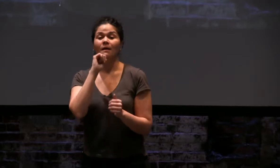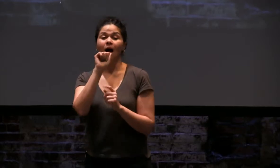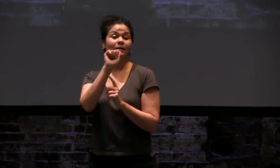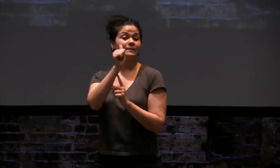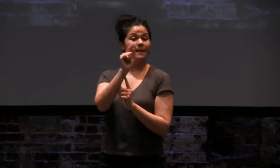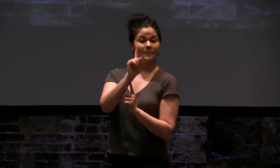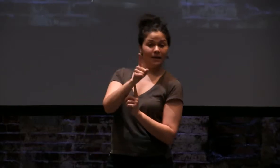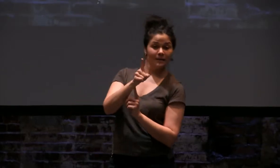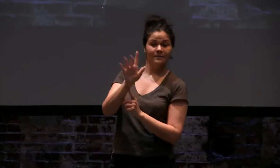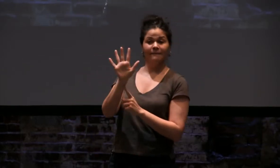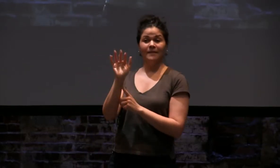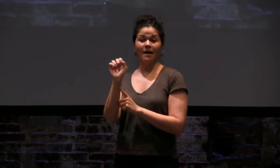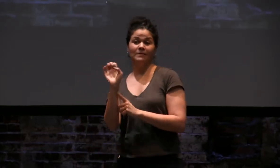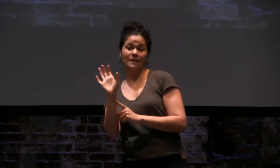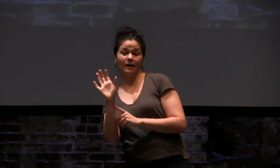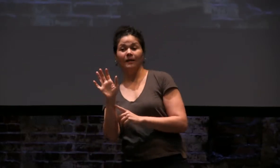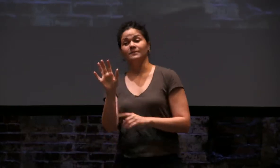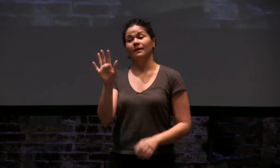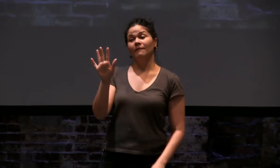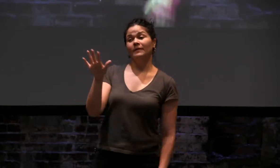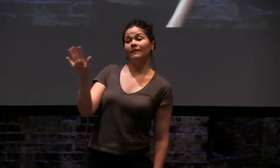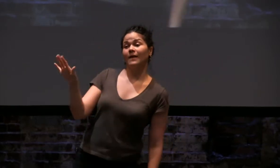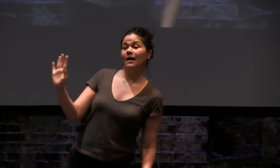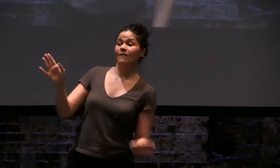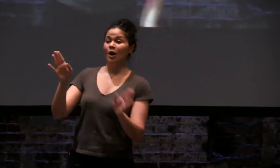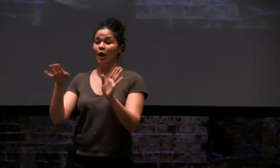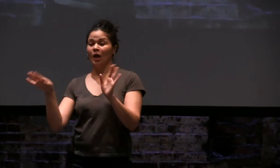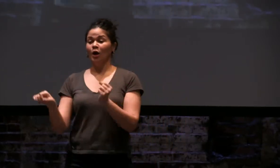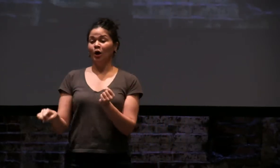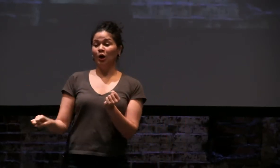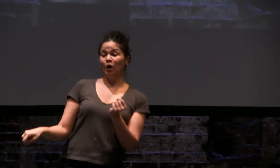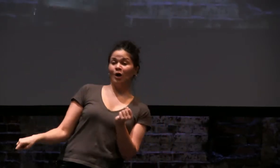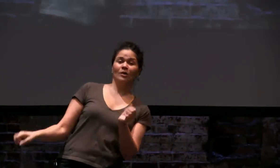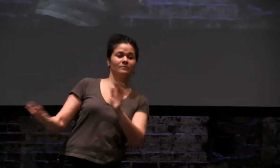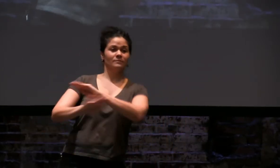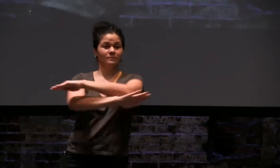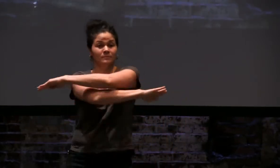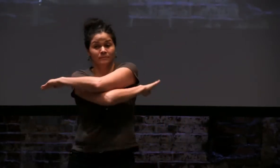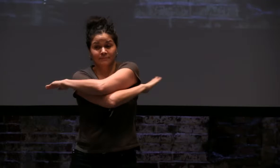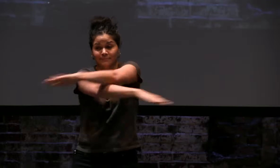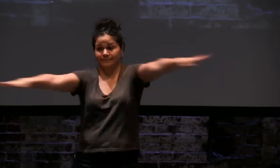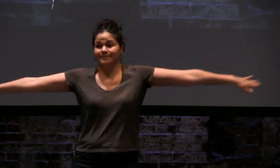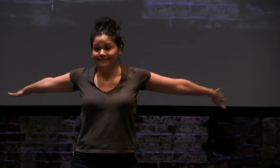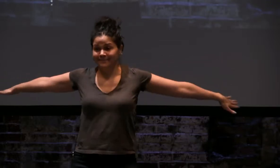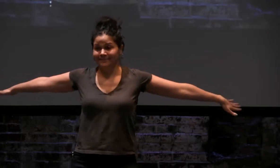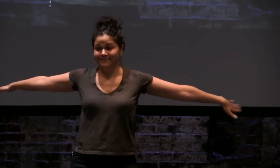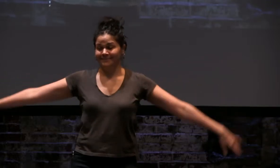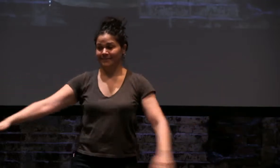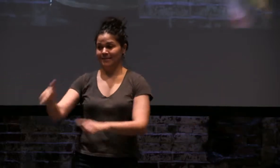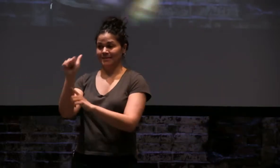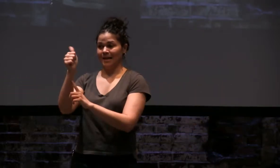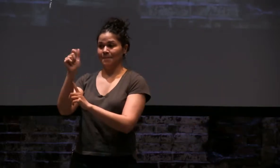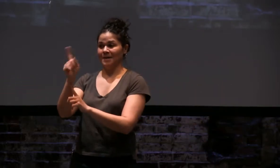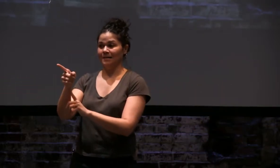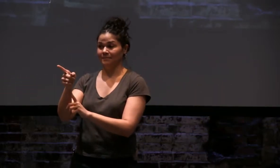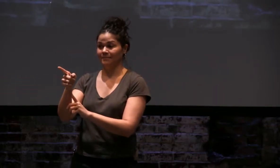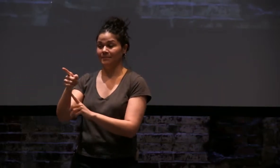We're gonna have a 10 minute break. That is not 10 minutes plus five seconds, no, no extra seconds.